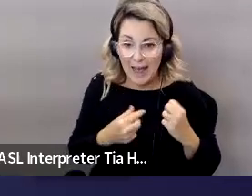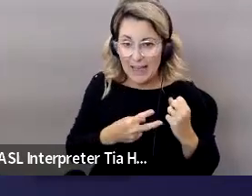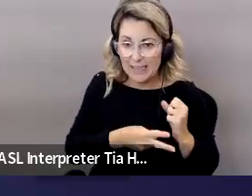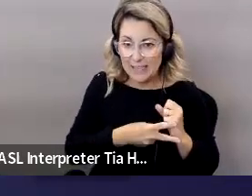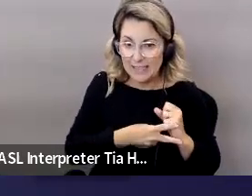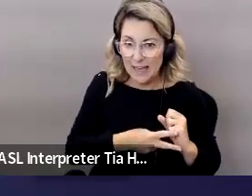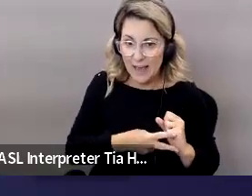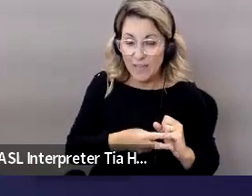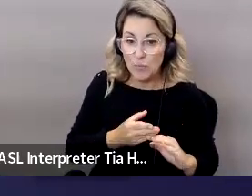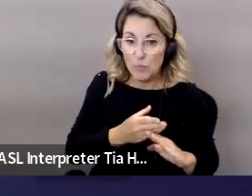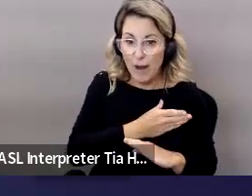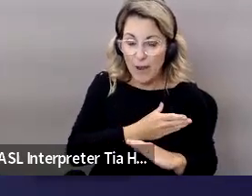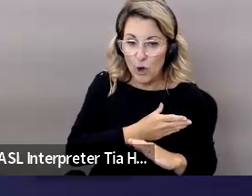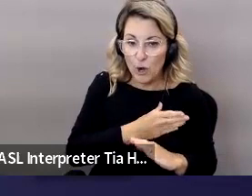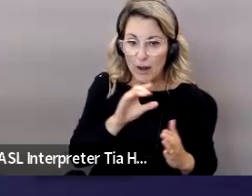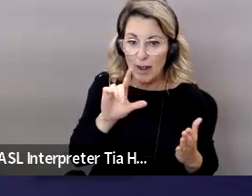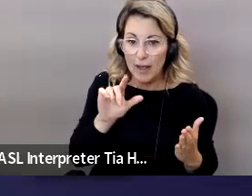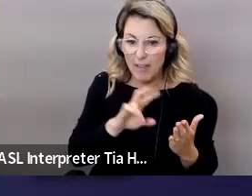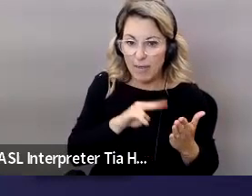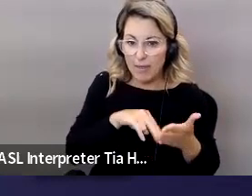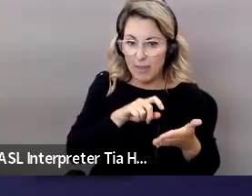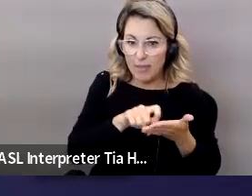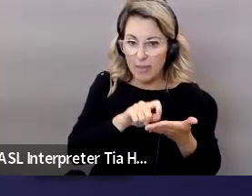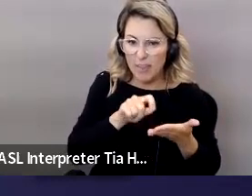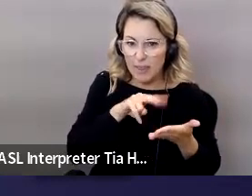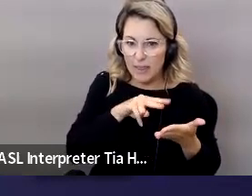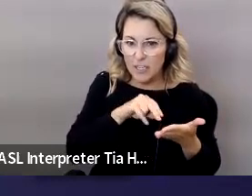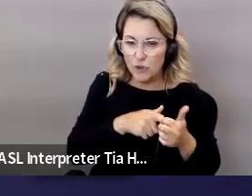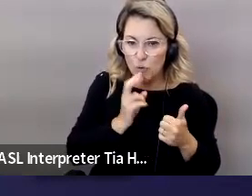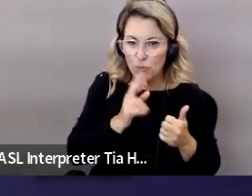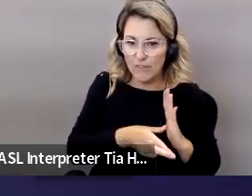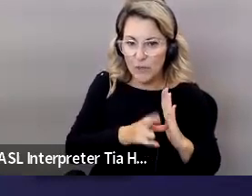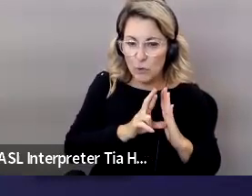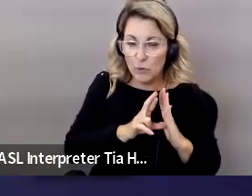reviews and each time I do a new proposal I go back and look at my old literature reviews